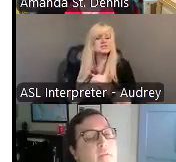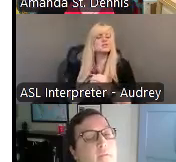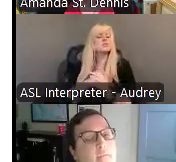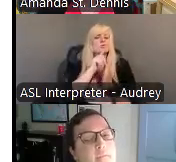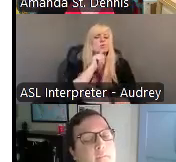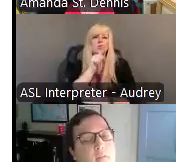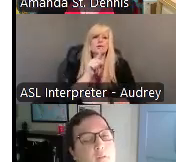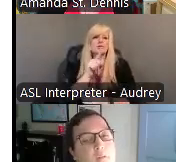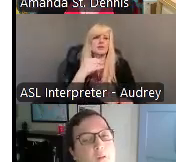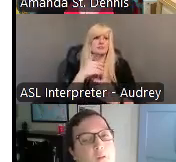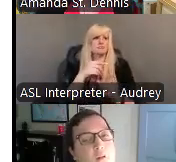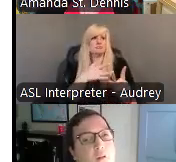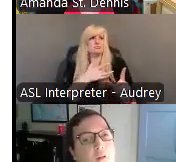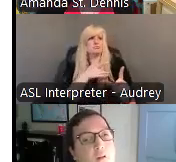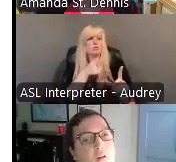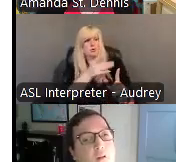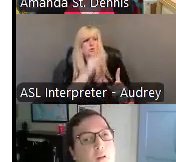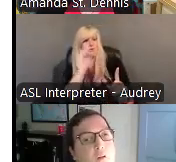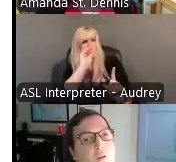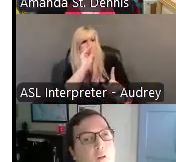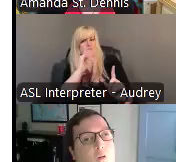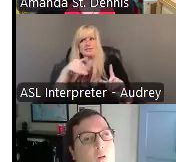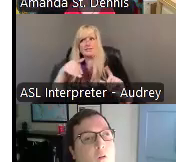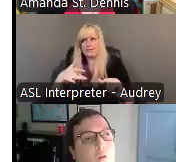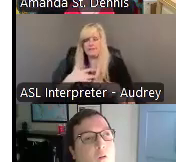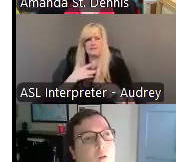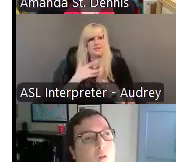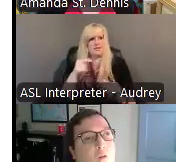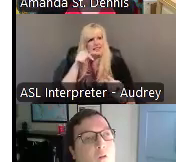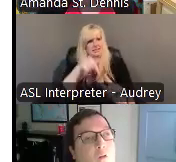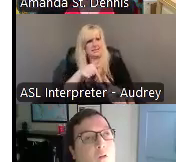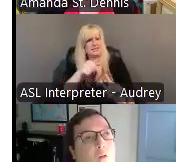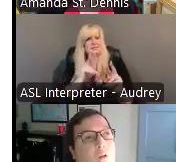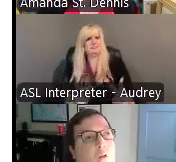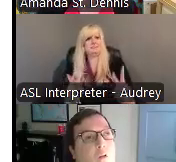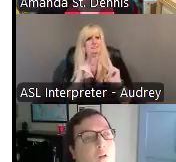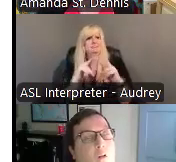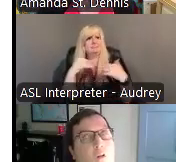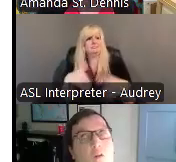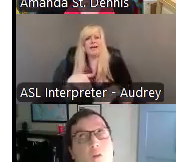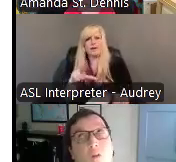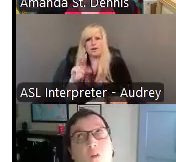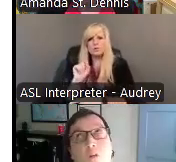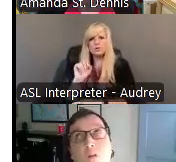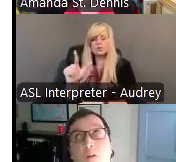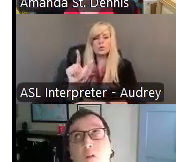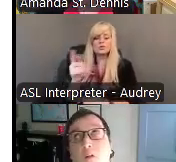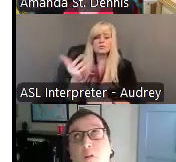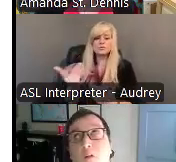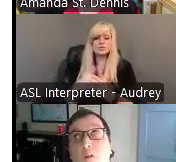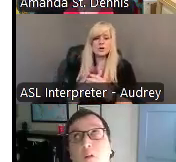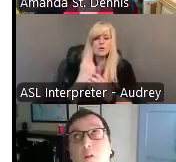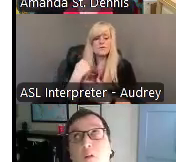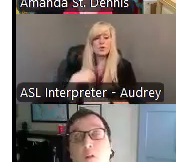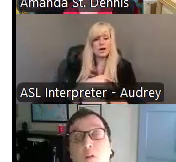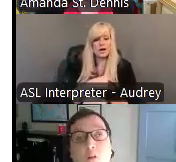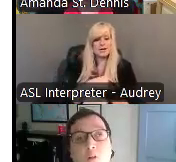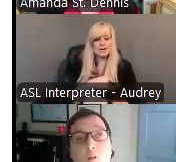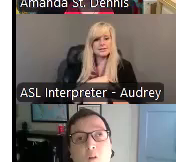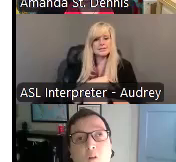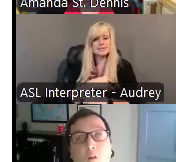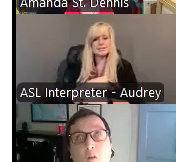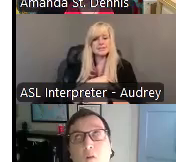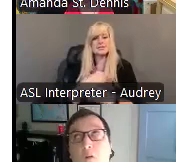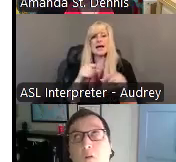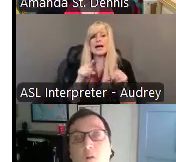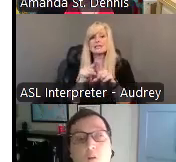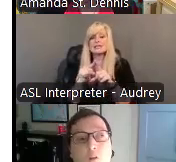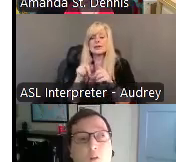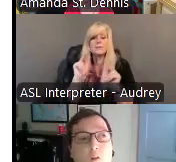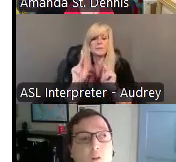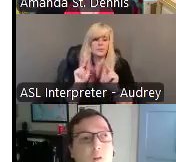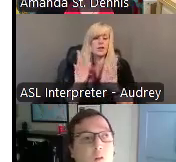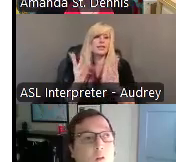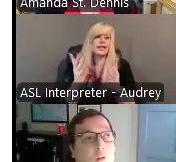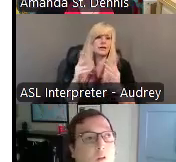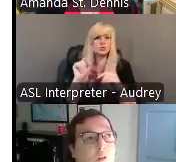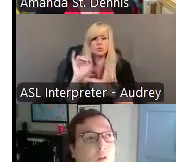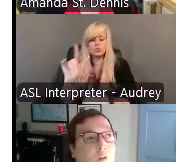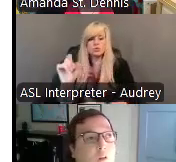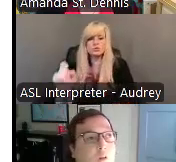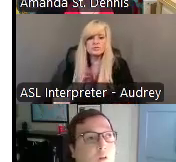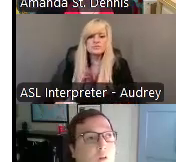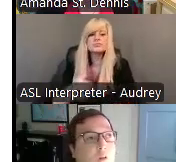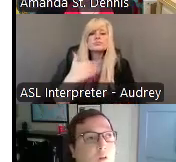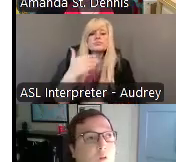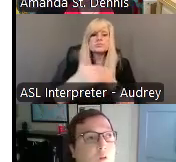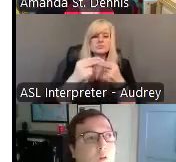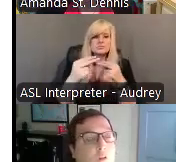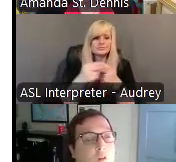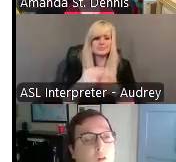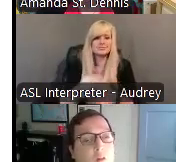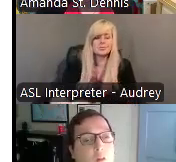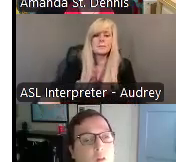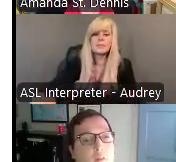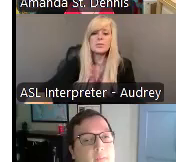tool. So that brings us into what comes next for us as people and for our tools. Next slide. Danny,